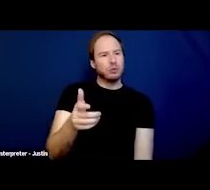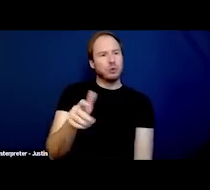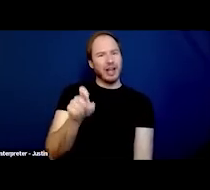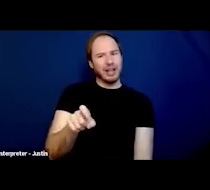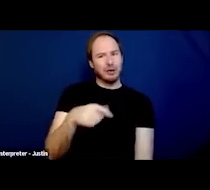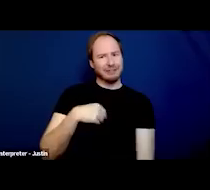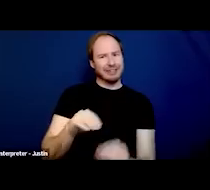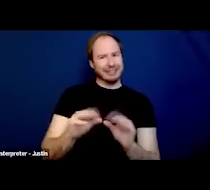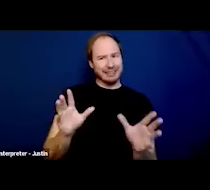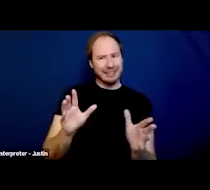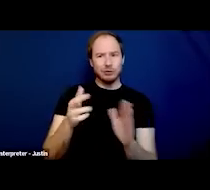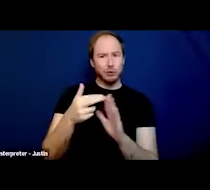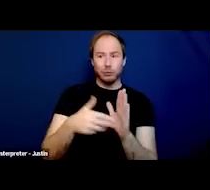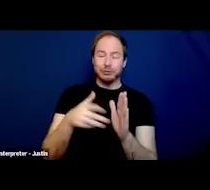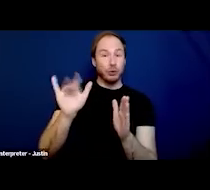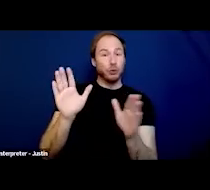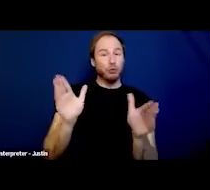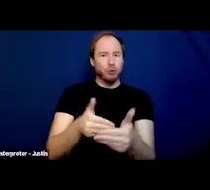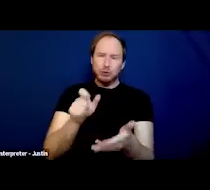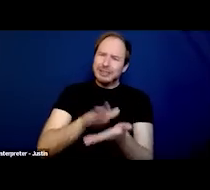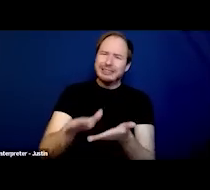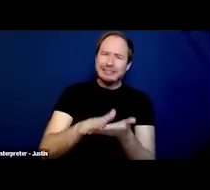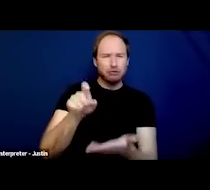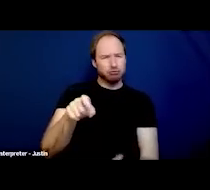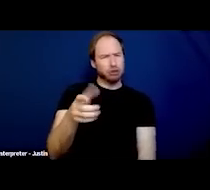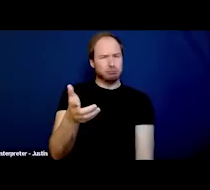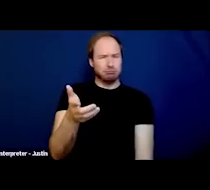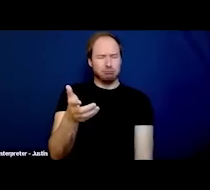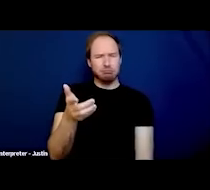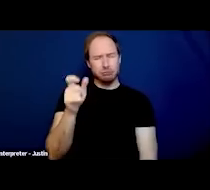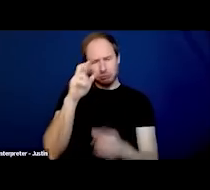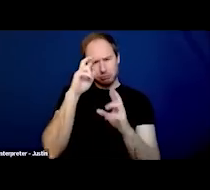Yeah, you have to keep your unit clean." And as long as we're setting those clear limits in a respectful way,